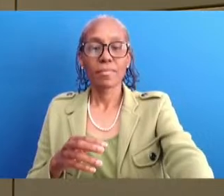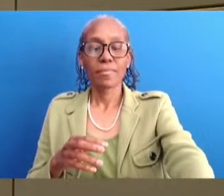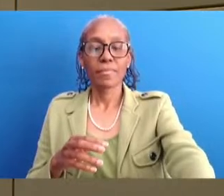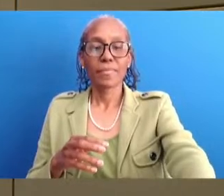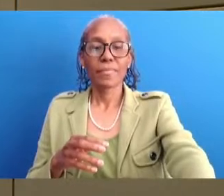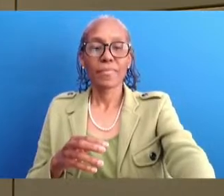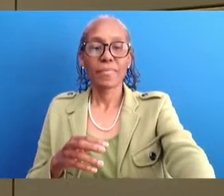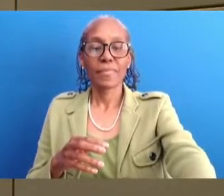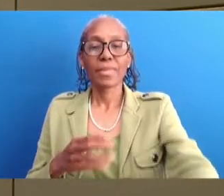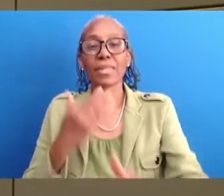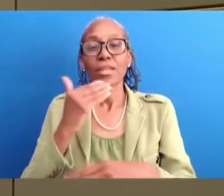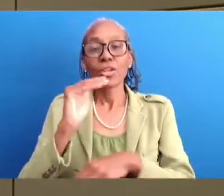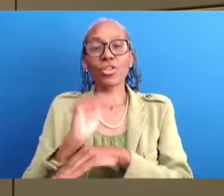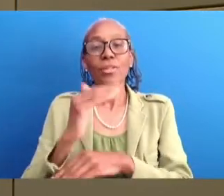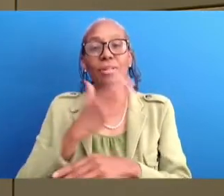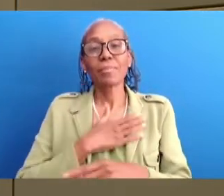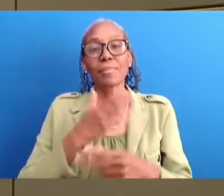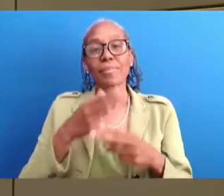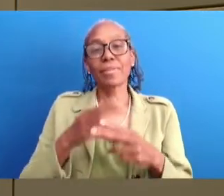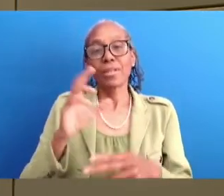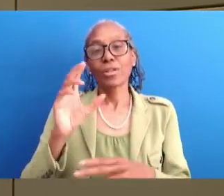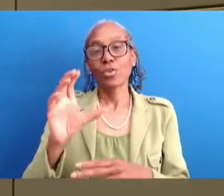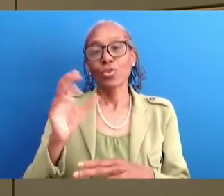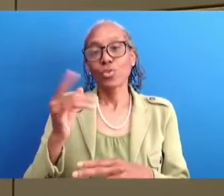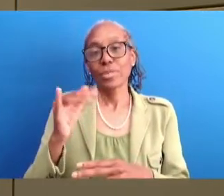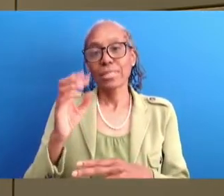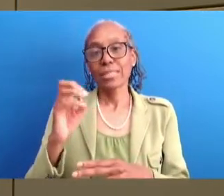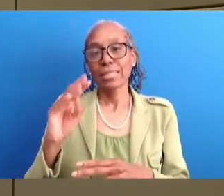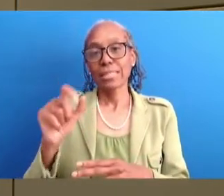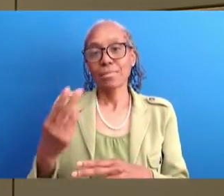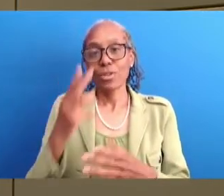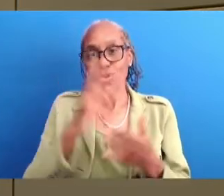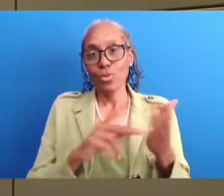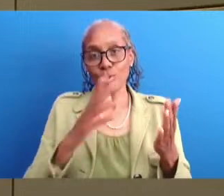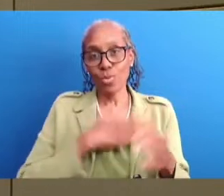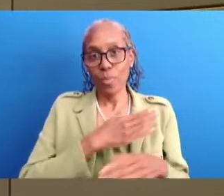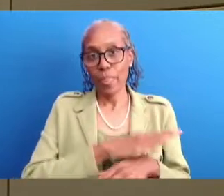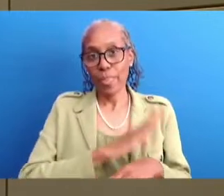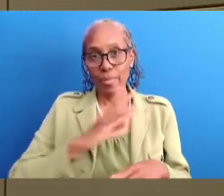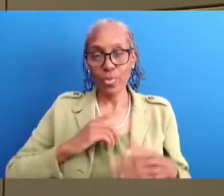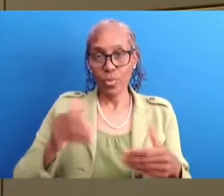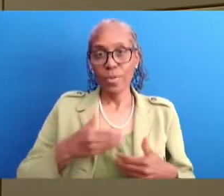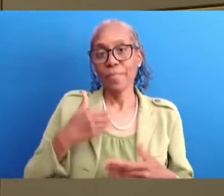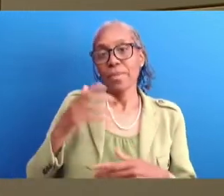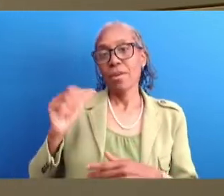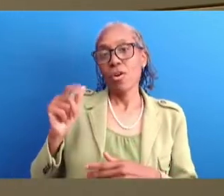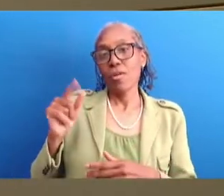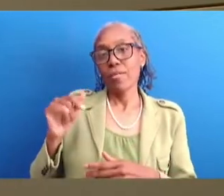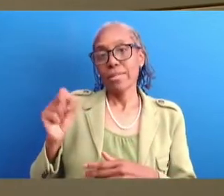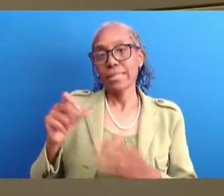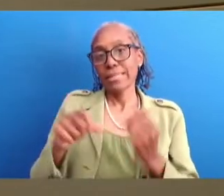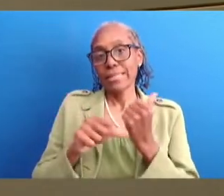DAIS. GOOD EVENING, I'M